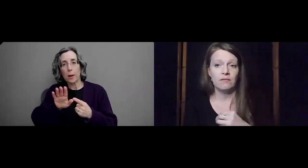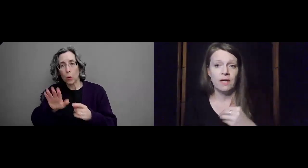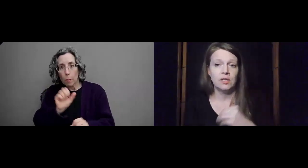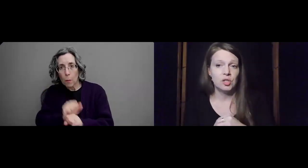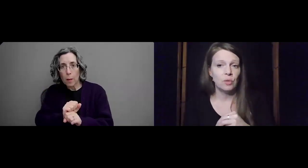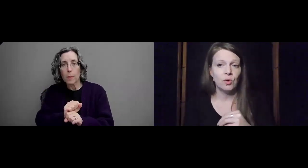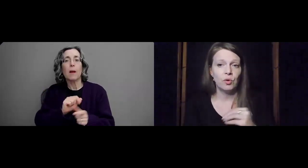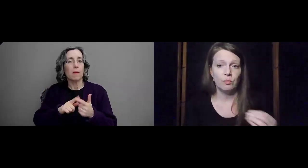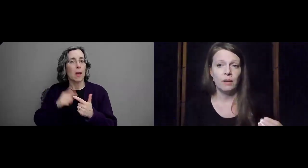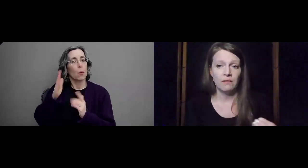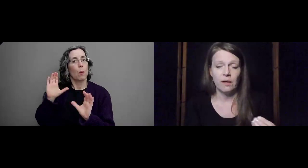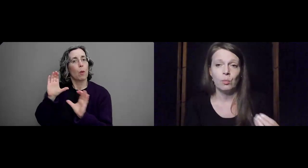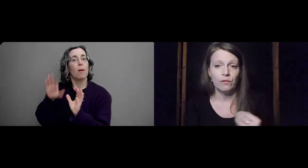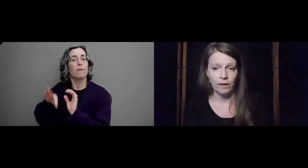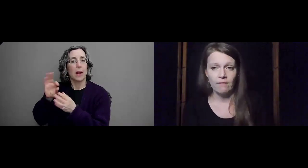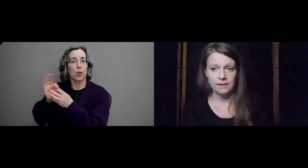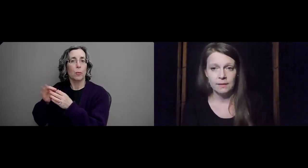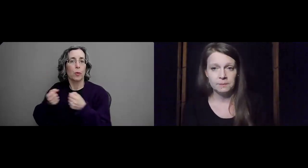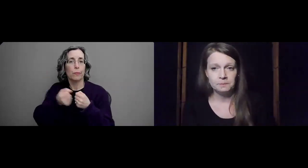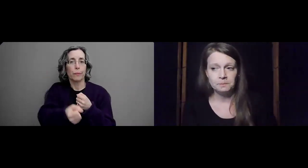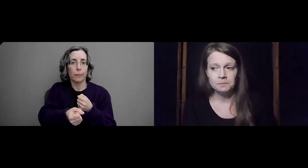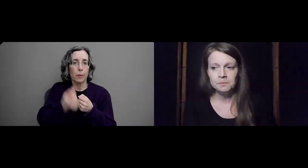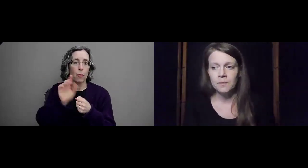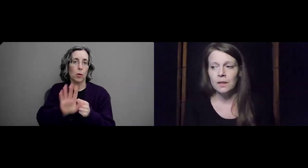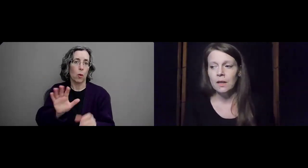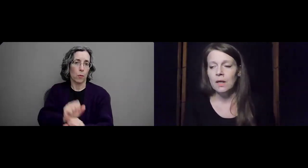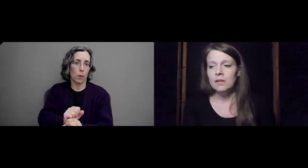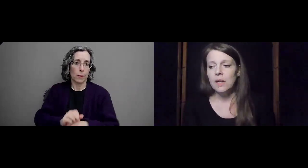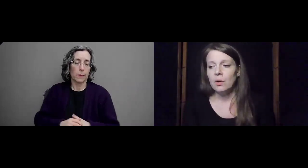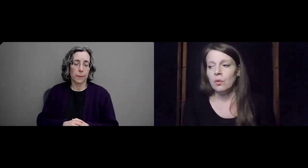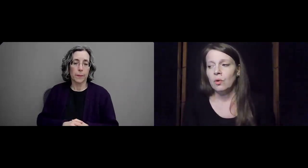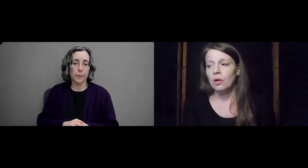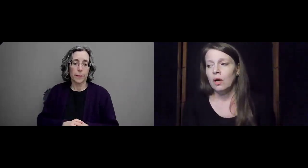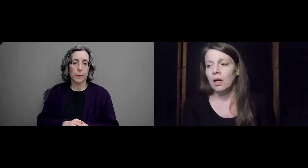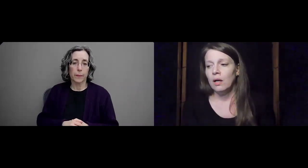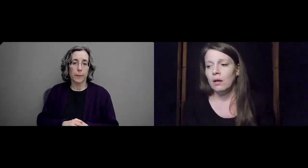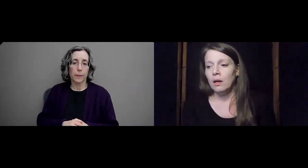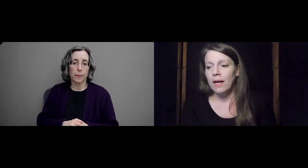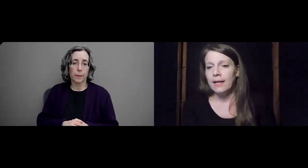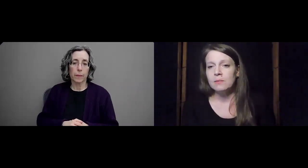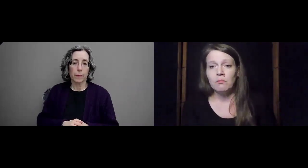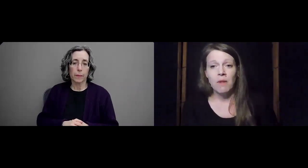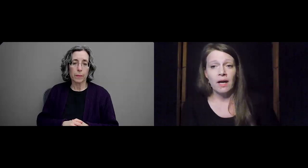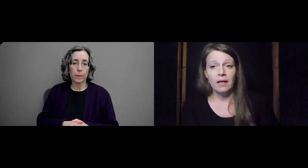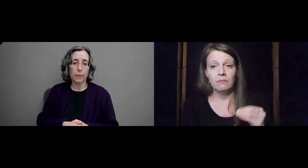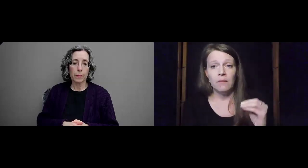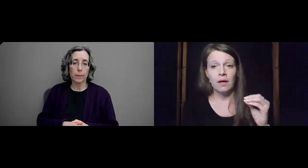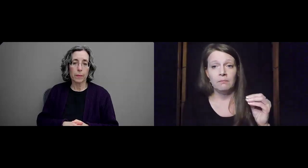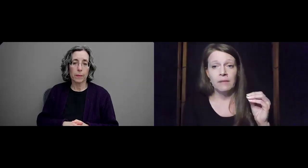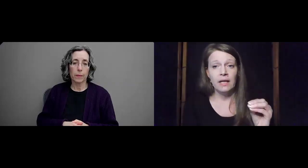to be able to know when your appointment is and try and find an interpreter who might be available for that visit.